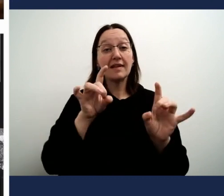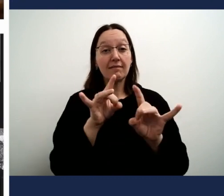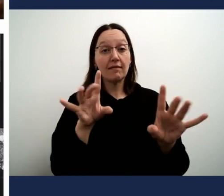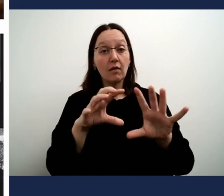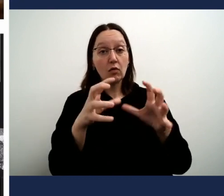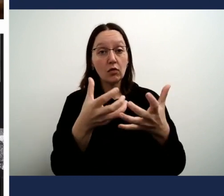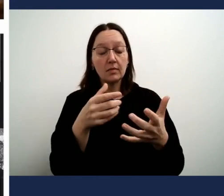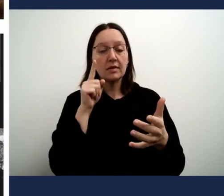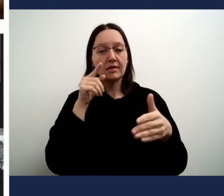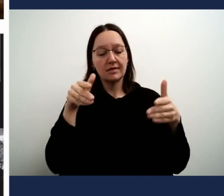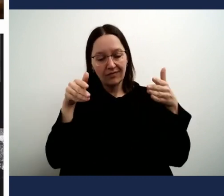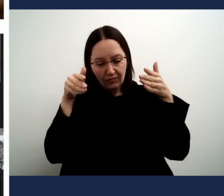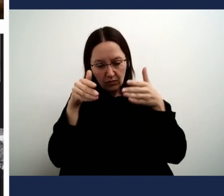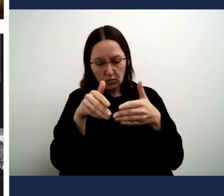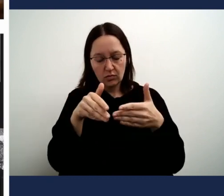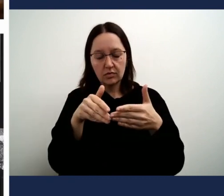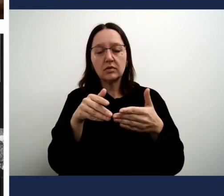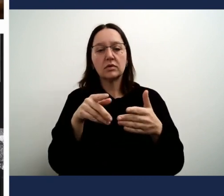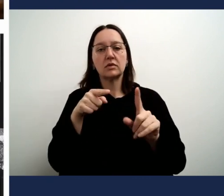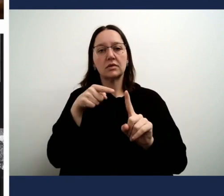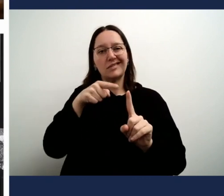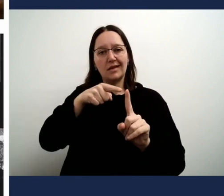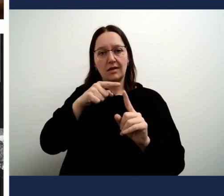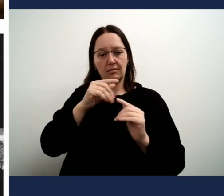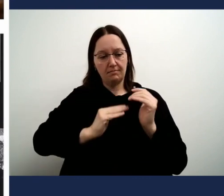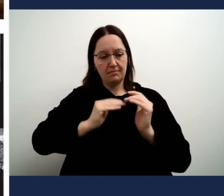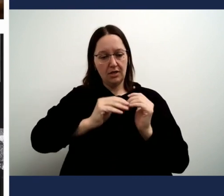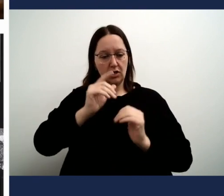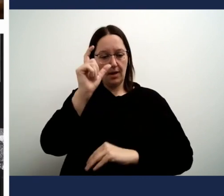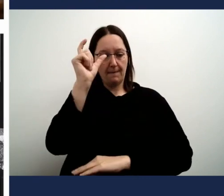have Efectively